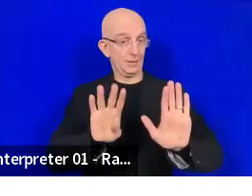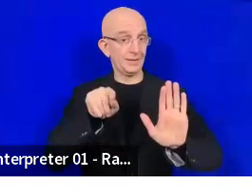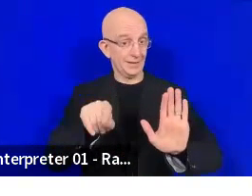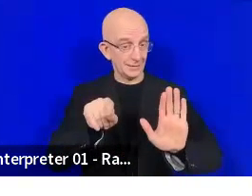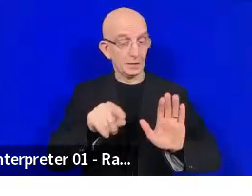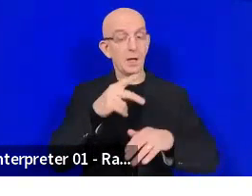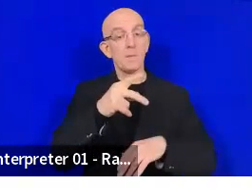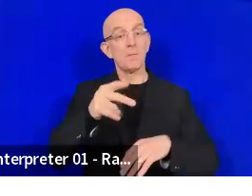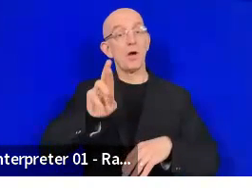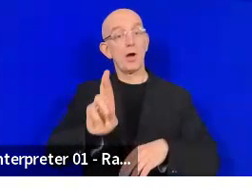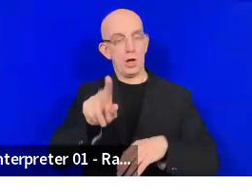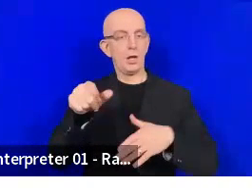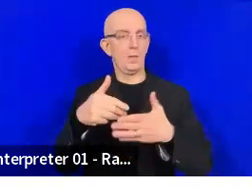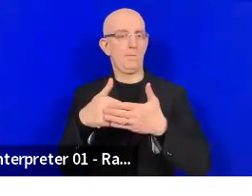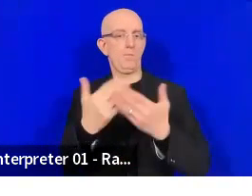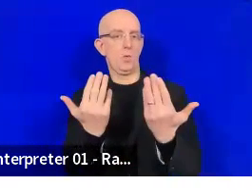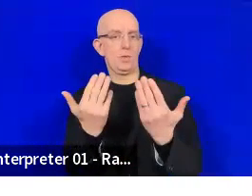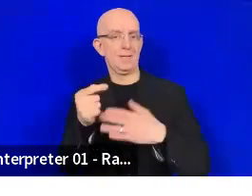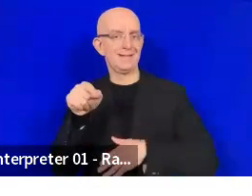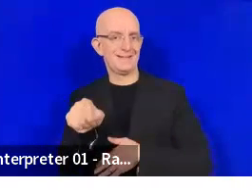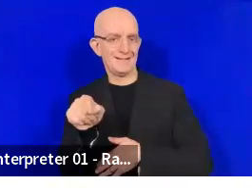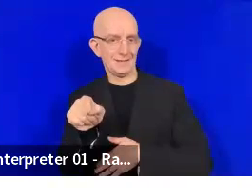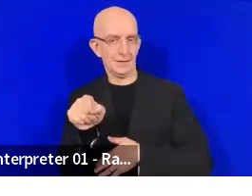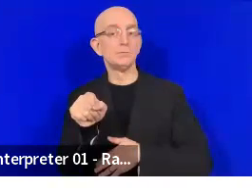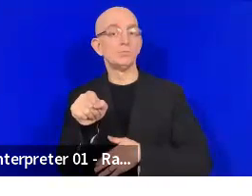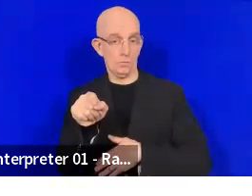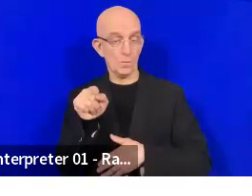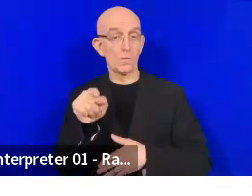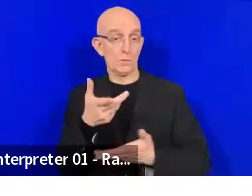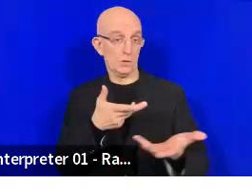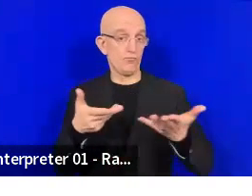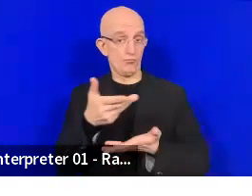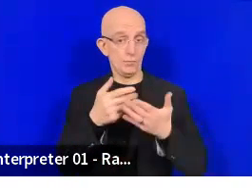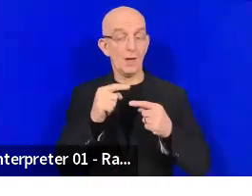UHC hear later in the day on the 9th.